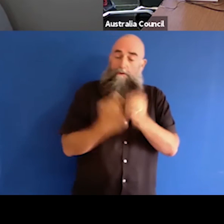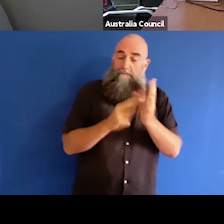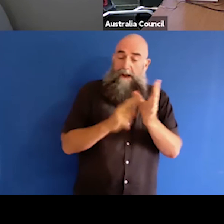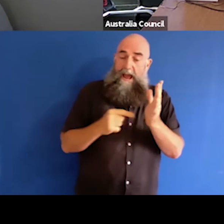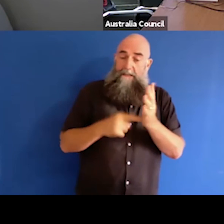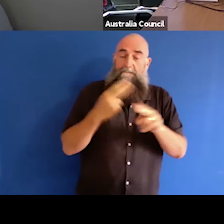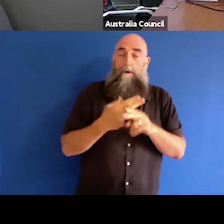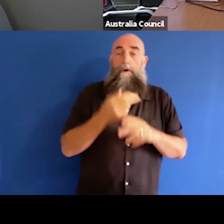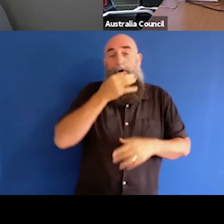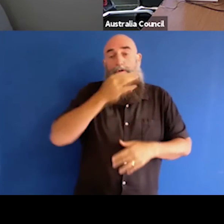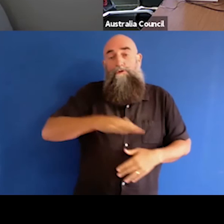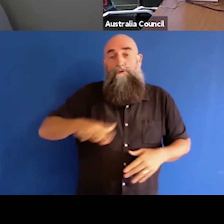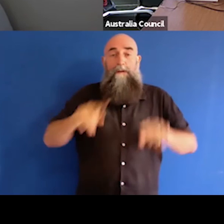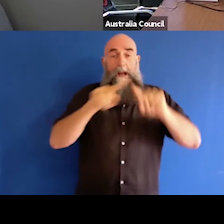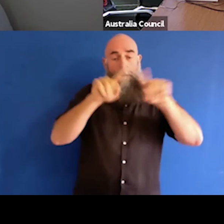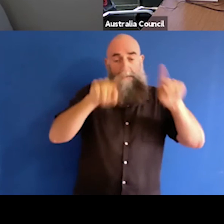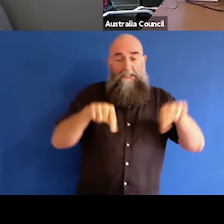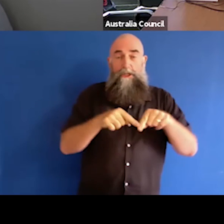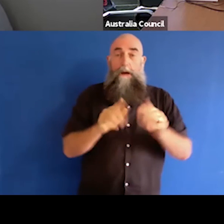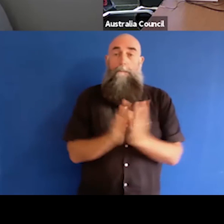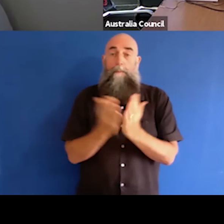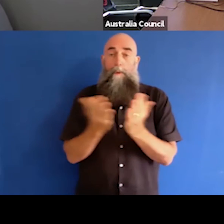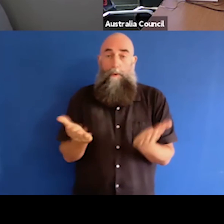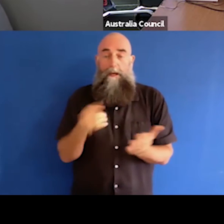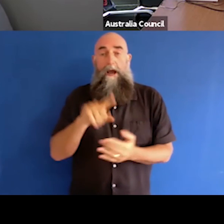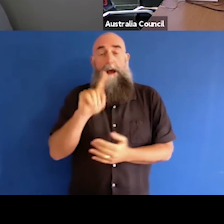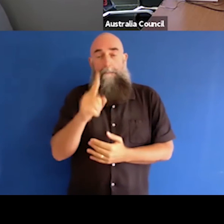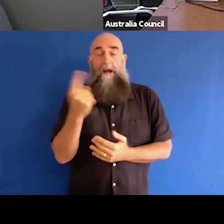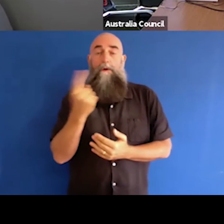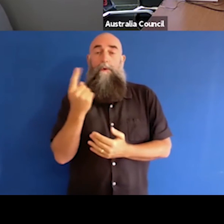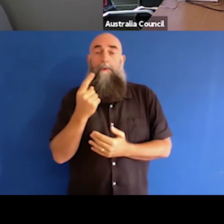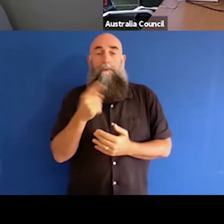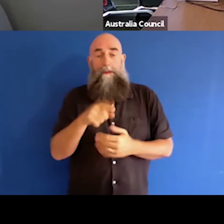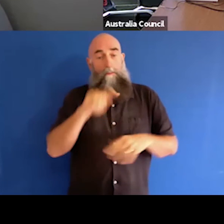already has a published children's picture book, does that sound acceptable for quality?